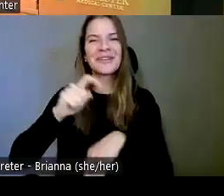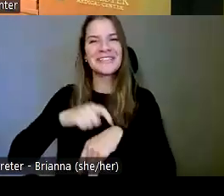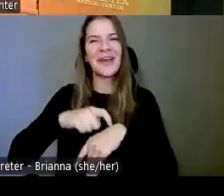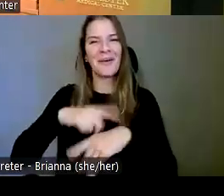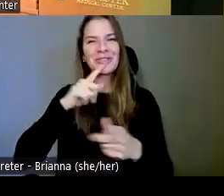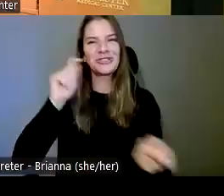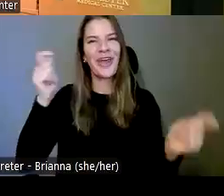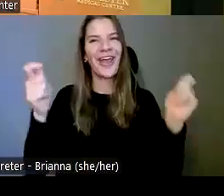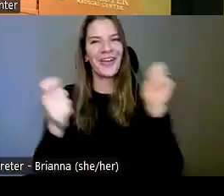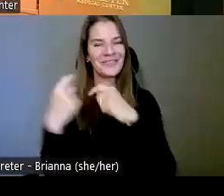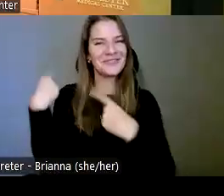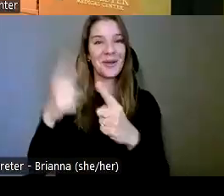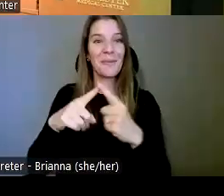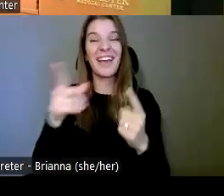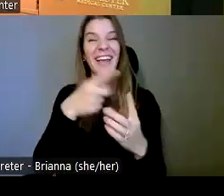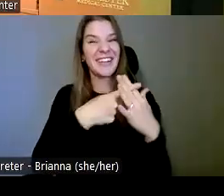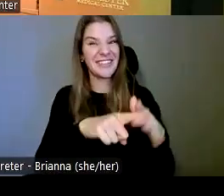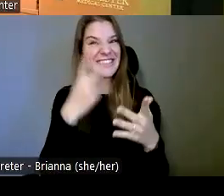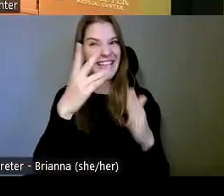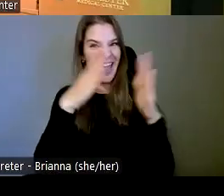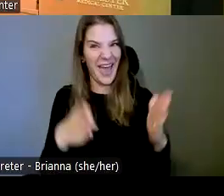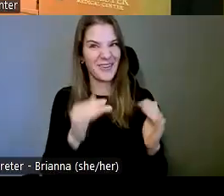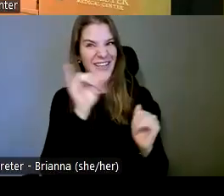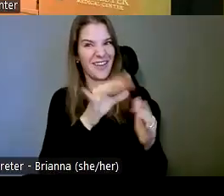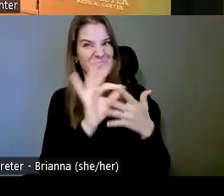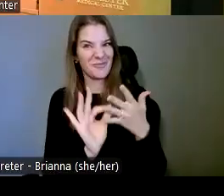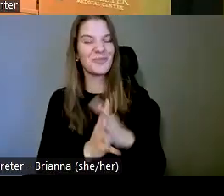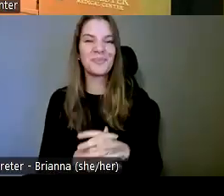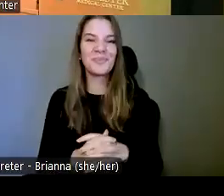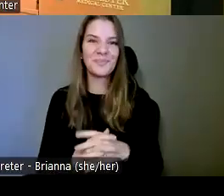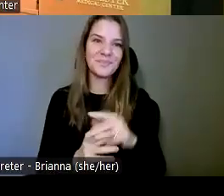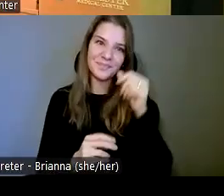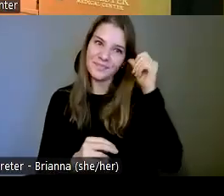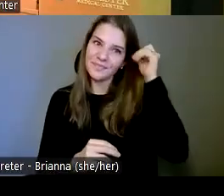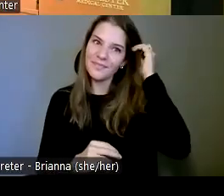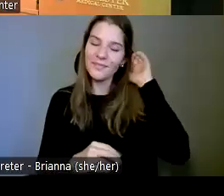are those are our initial houses. And I think the really remarkable thing I mean the miracle